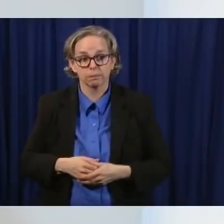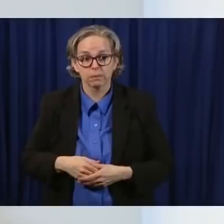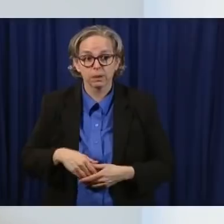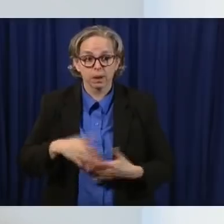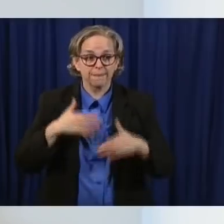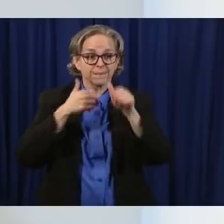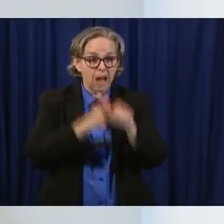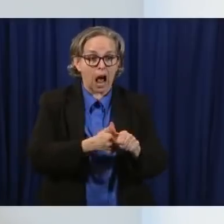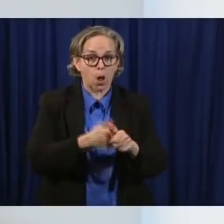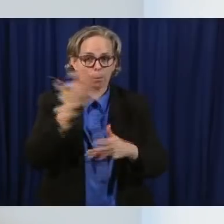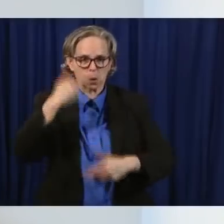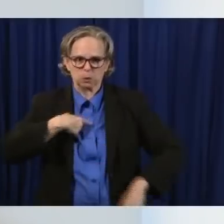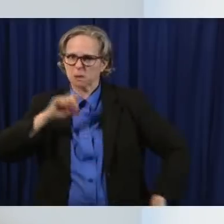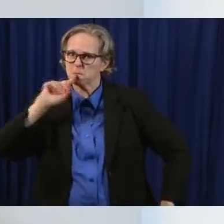THE SAME THING HAPPENS.